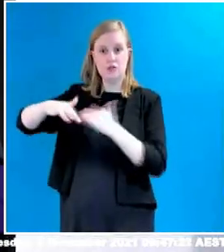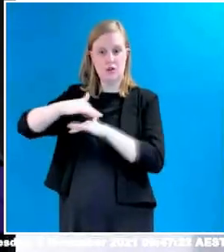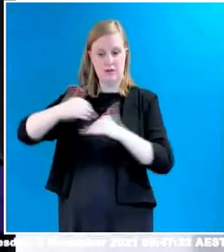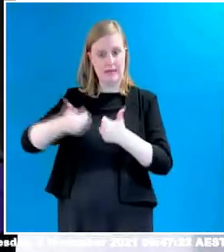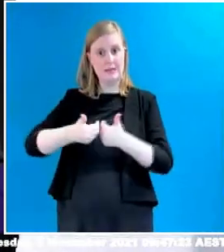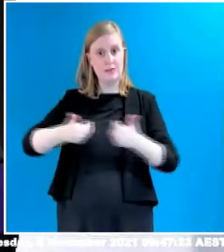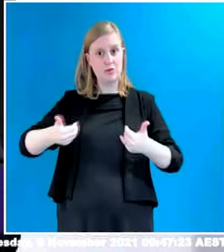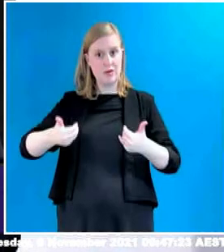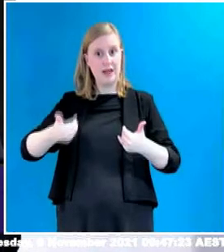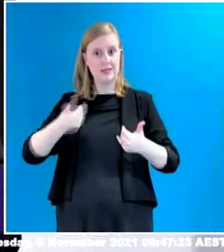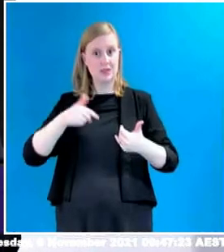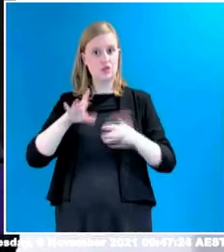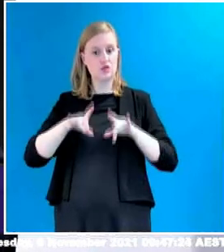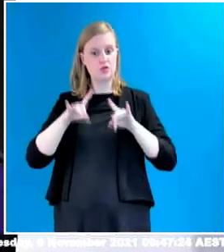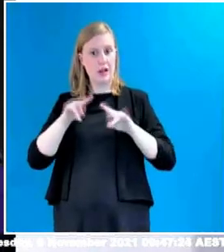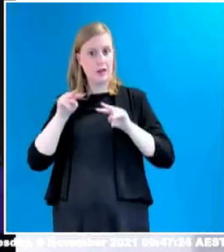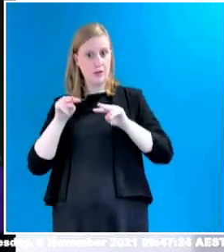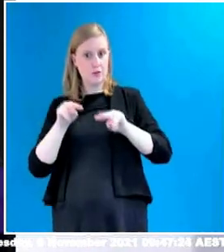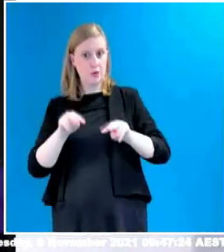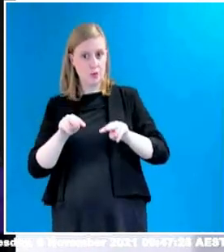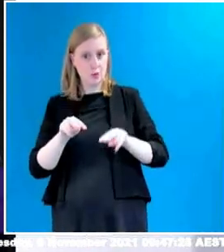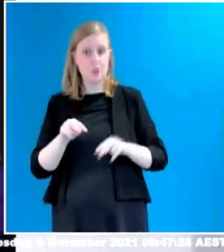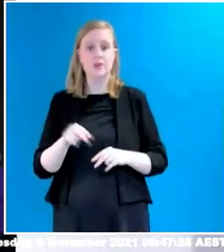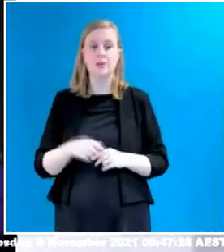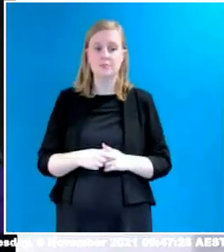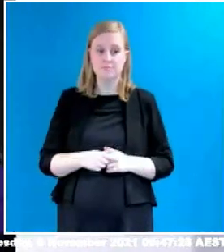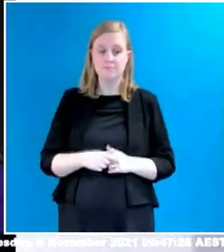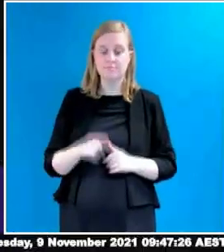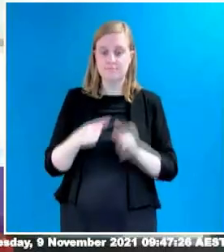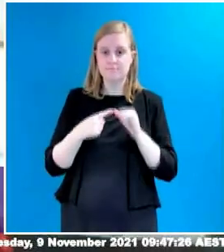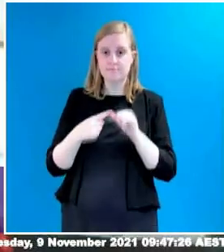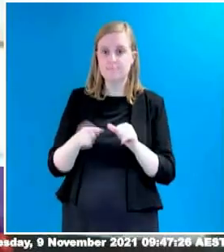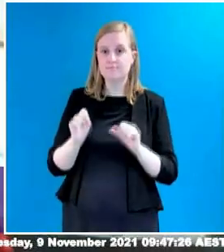There is definitely a reluctance about economic, social and cultural rights.